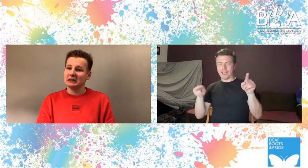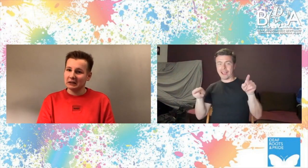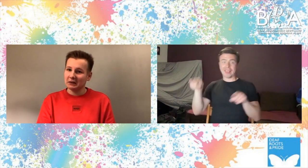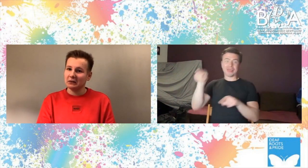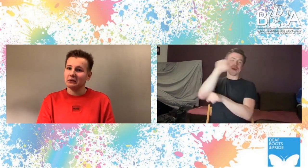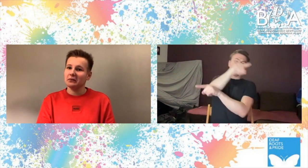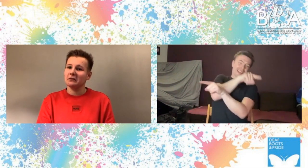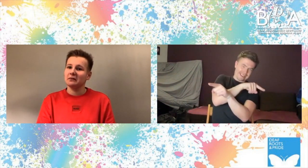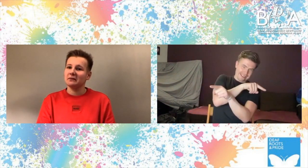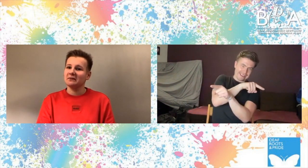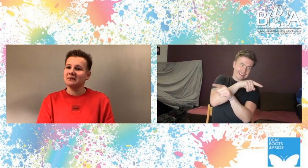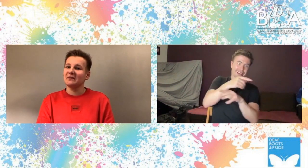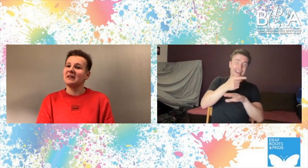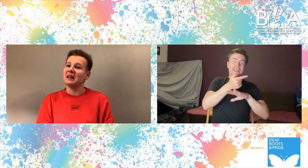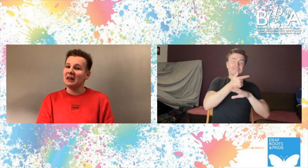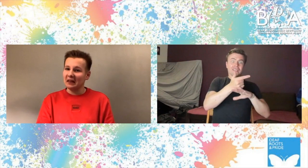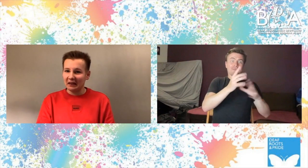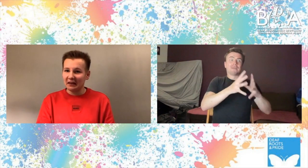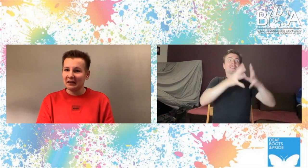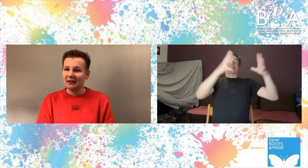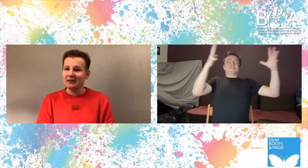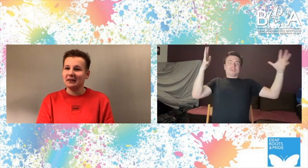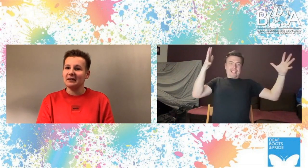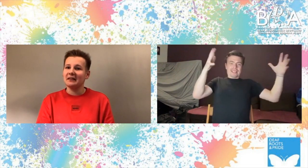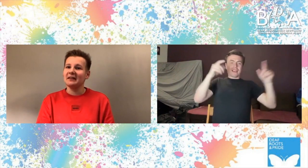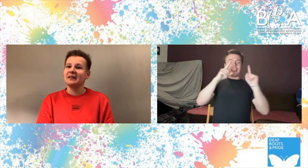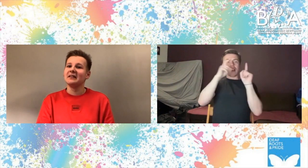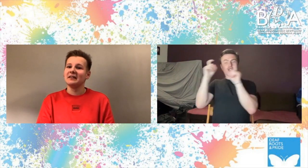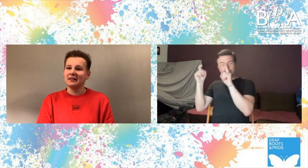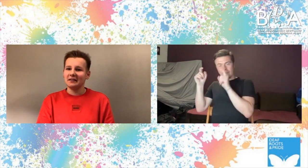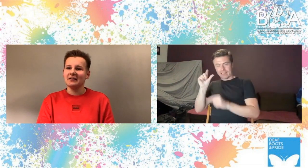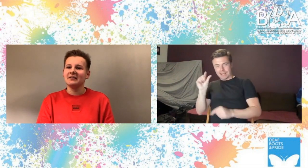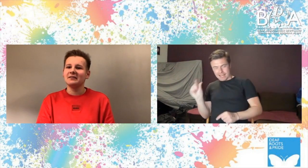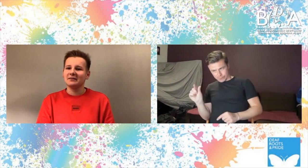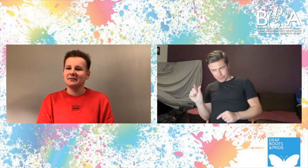but now it’s swapped around and it’s mostly filmmaking with a little bit of